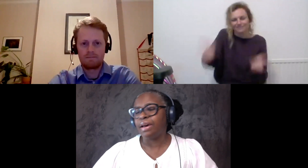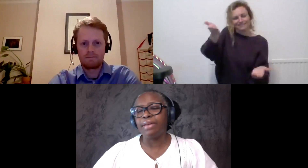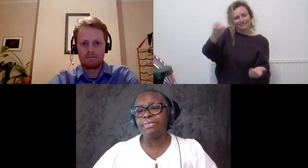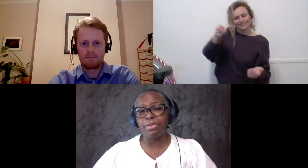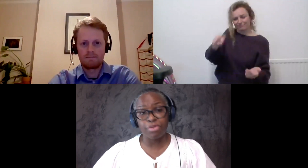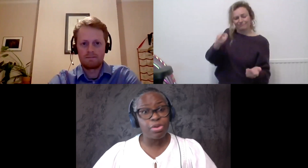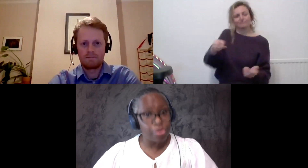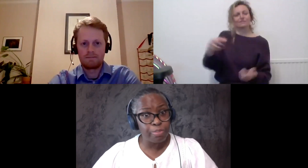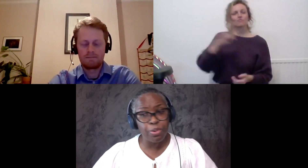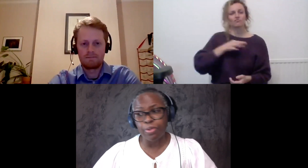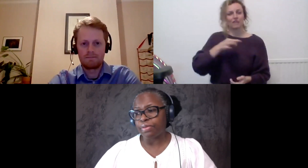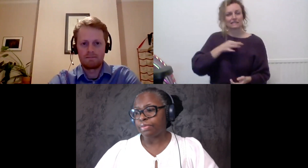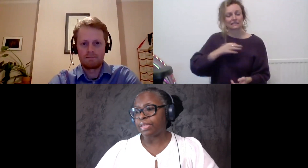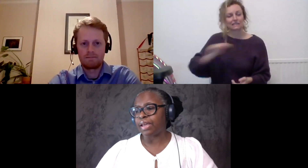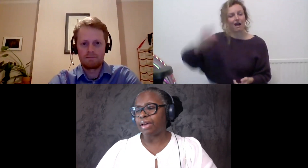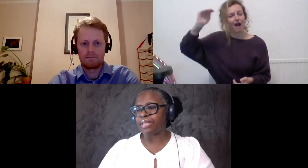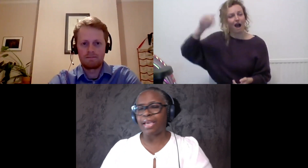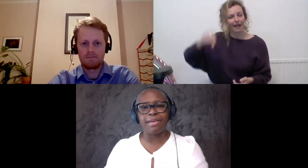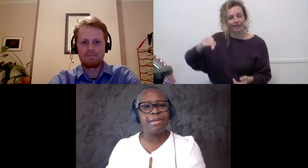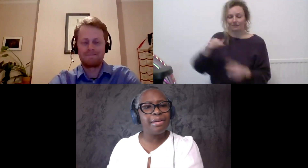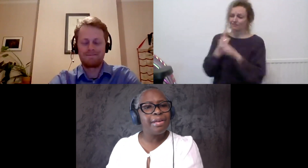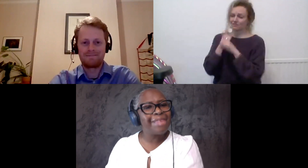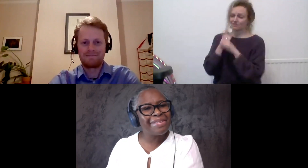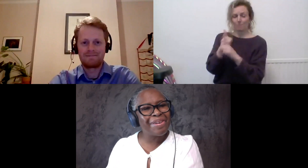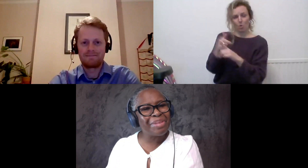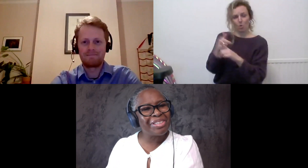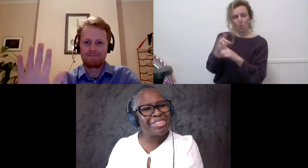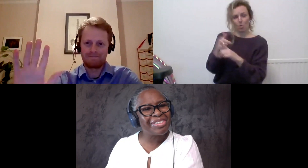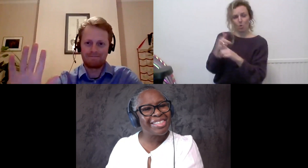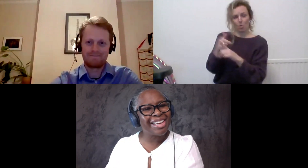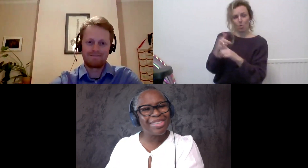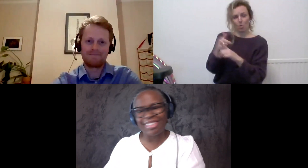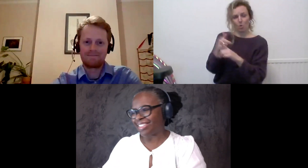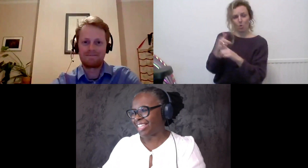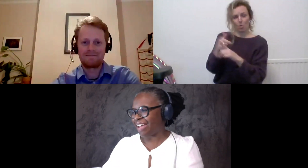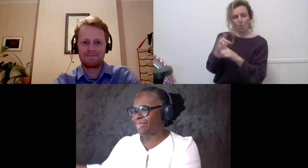and to support the uptake. Thank you very much Dr. Kenwood. Good to have you.